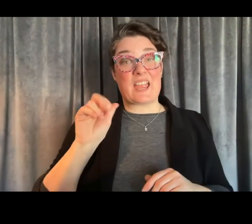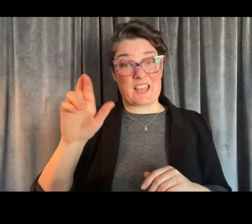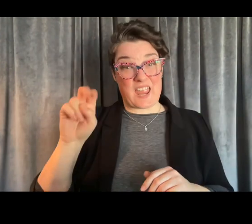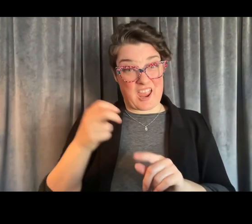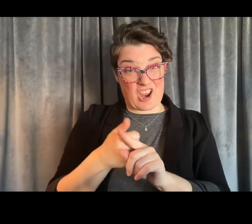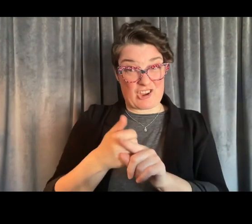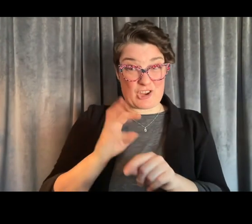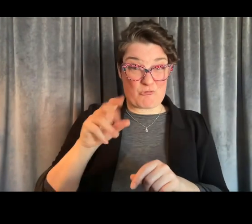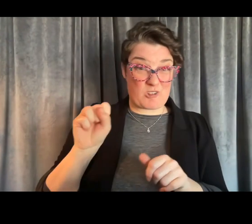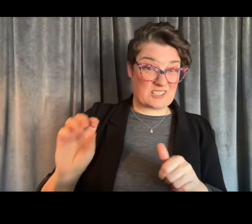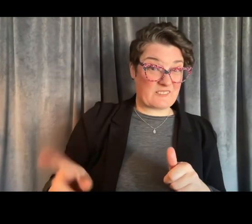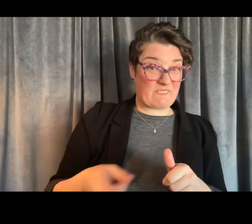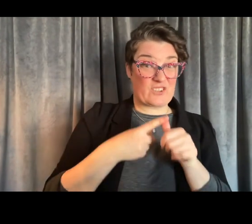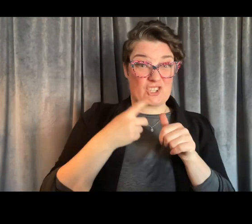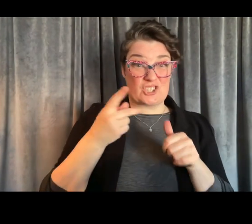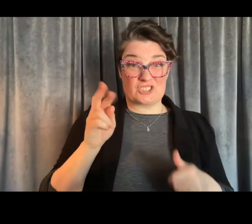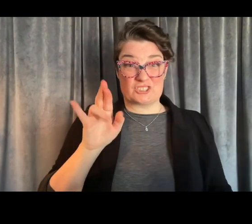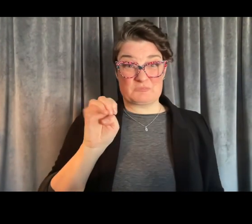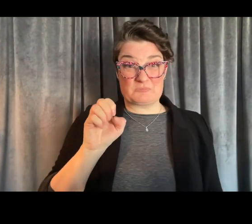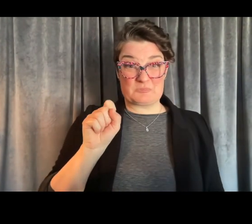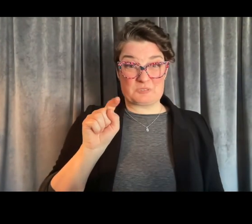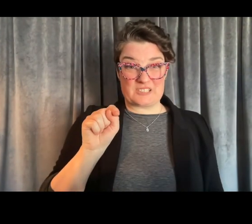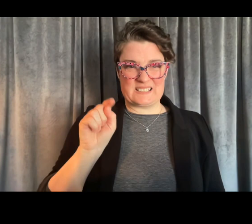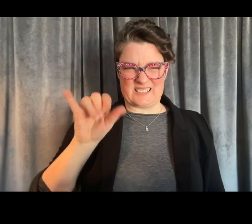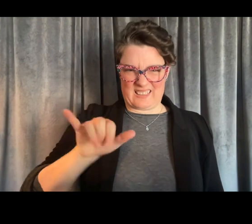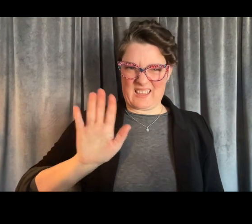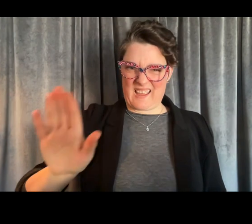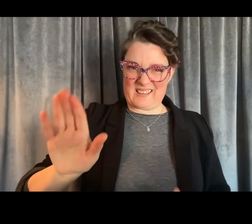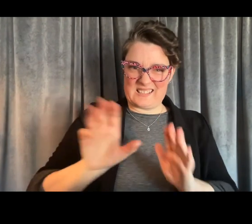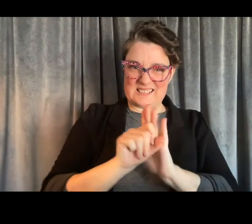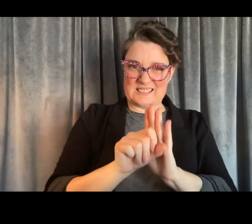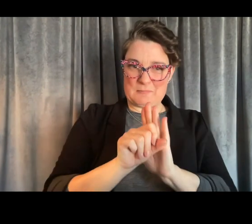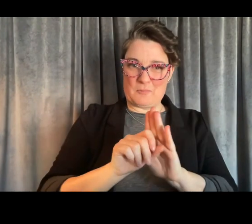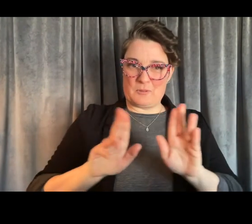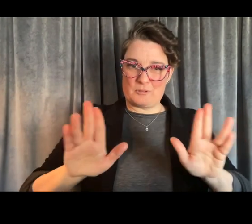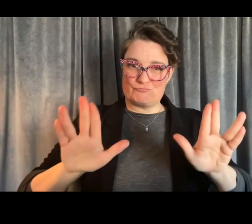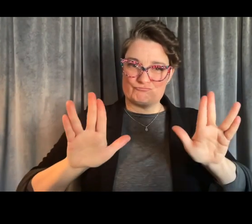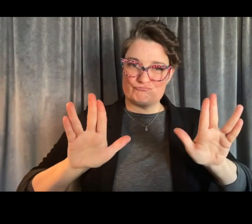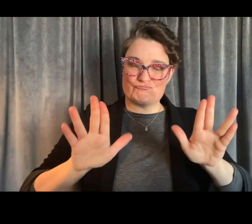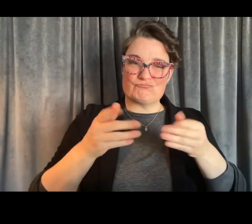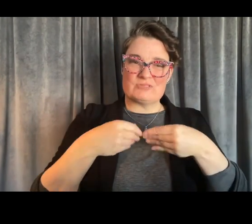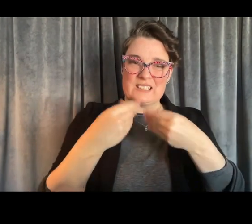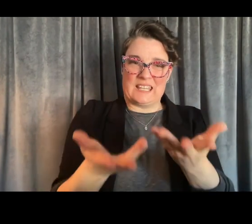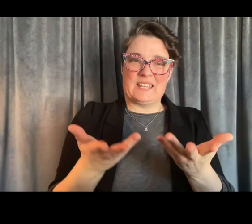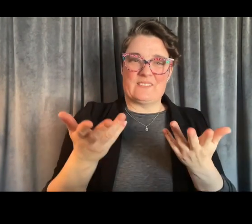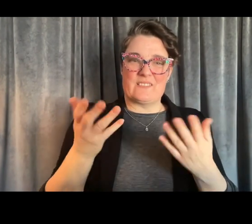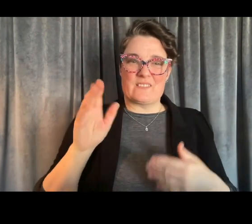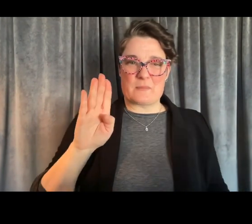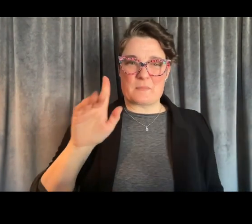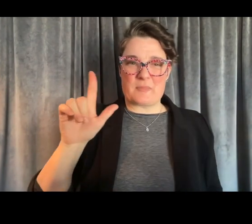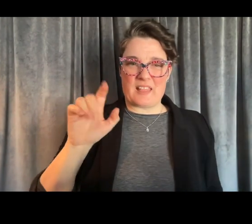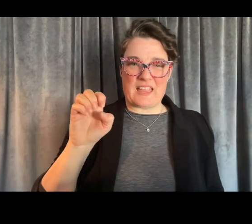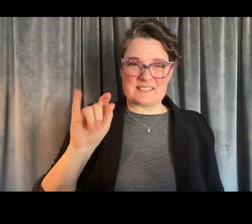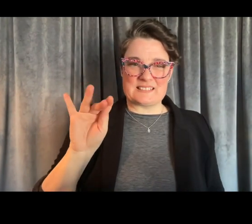Rebekah: The first priest, and that was his symbol, the priestly symbol blessing so they're probably all connected.